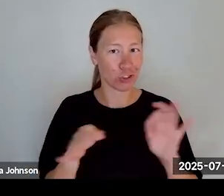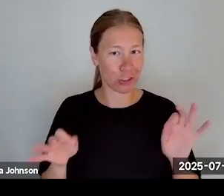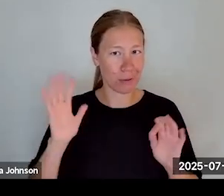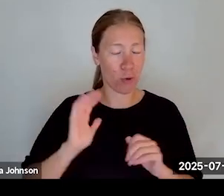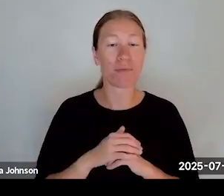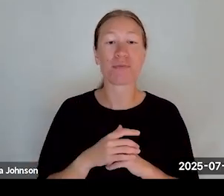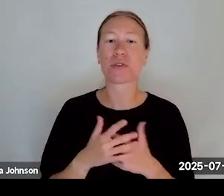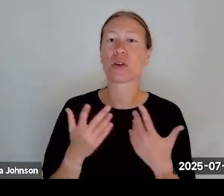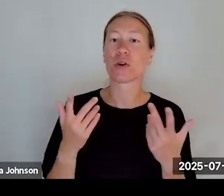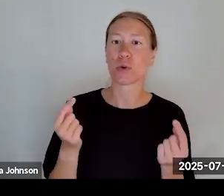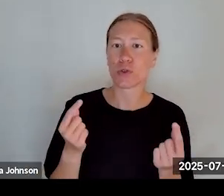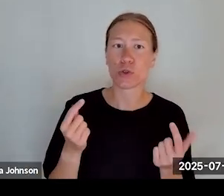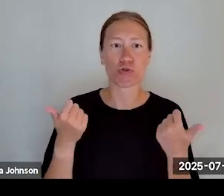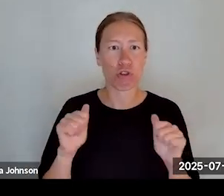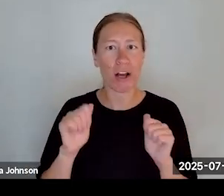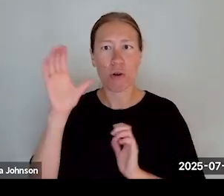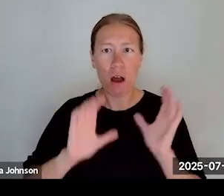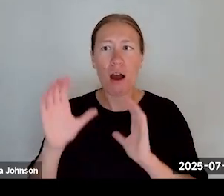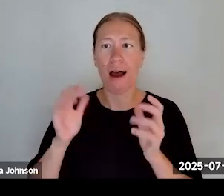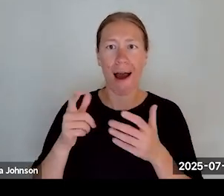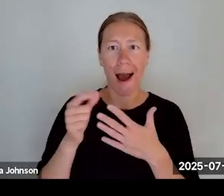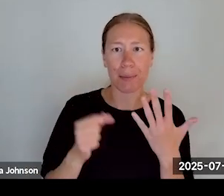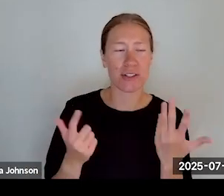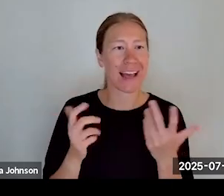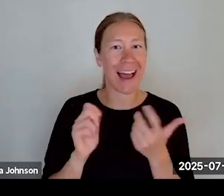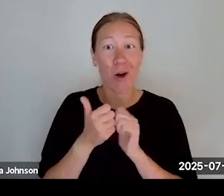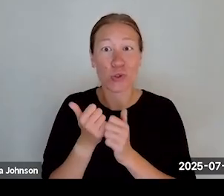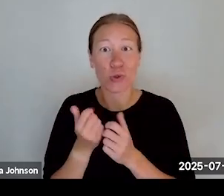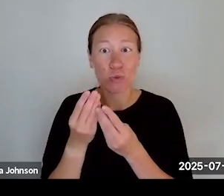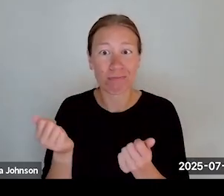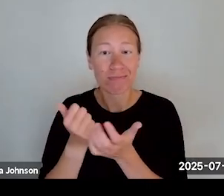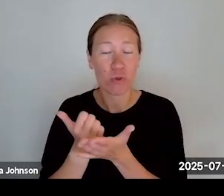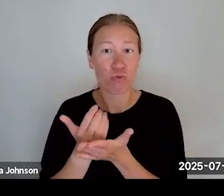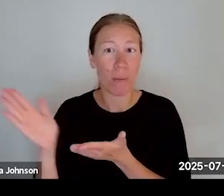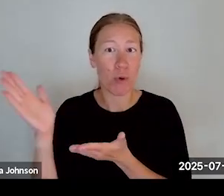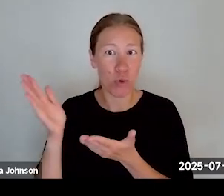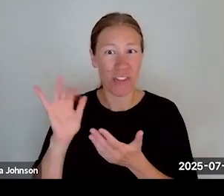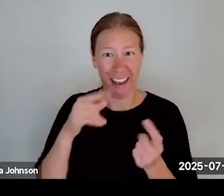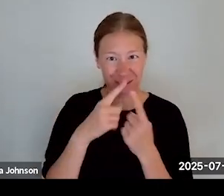to remove the allergen from the workplace. We can also consider using alternative workspaces,